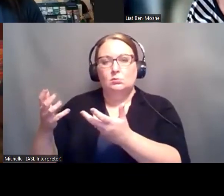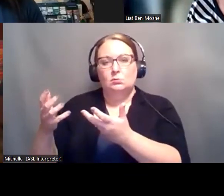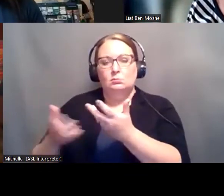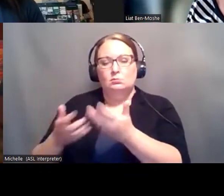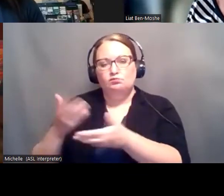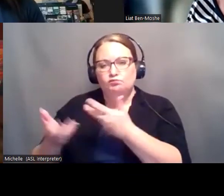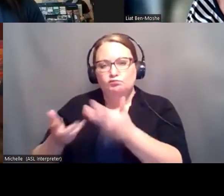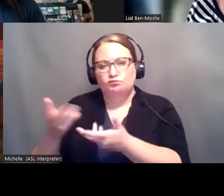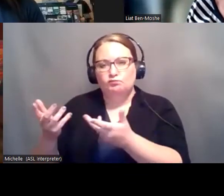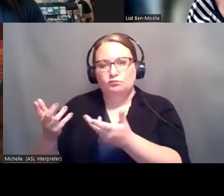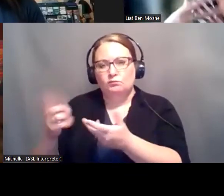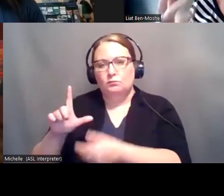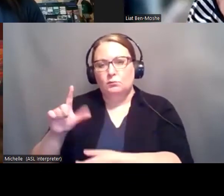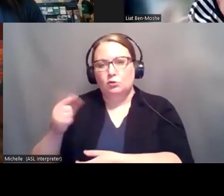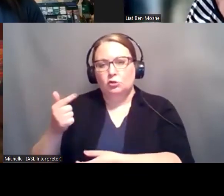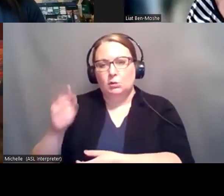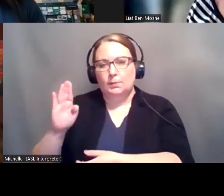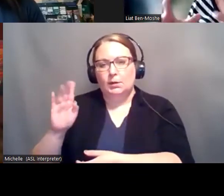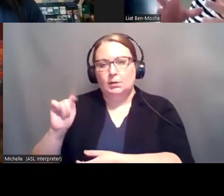the LGBTQ Center, and so on.